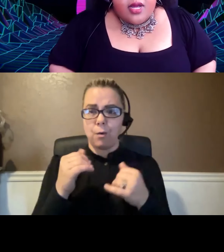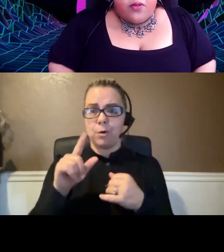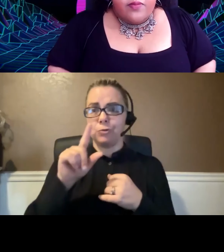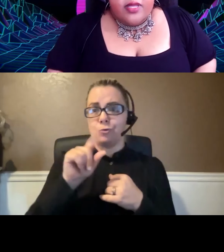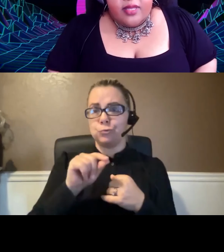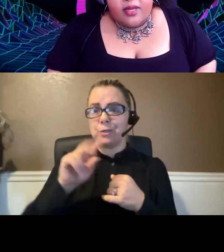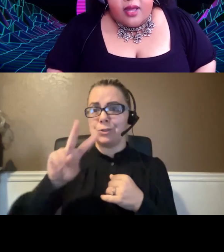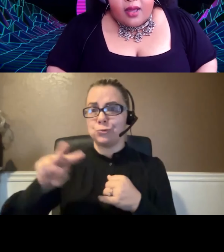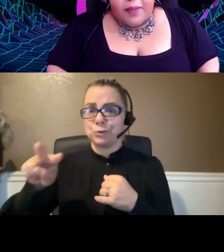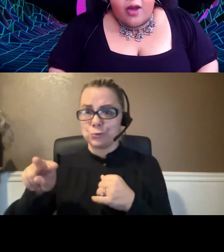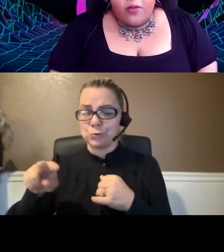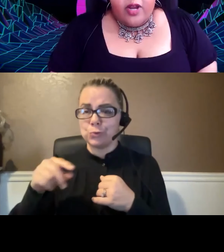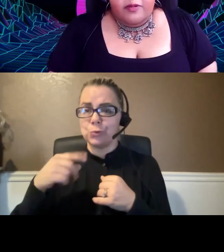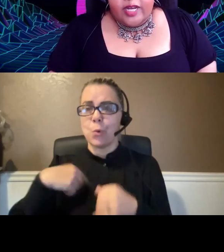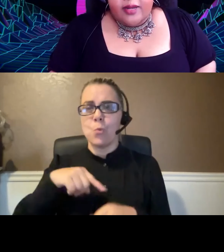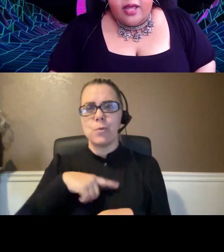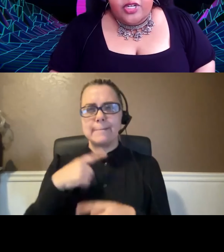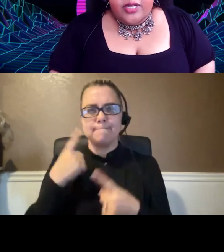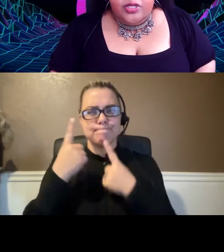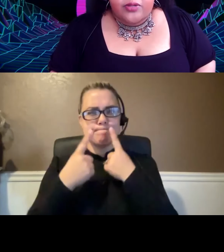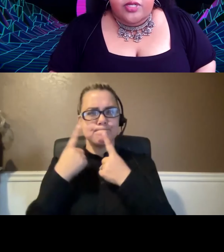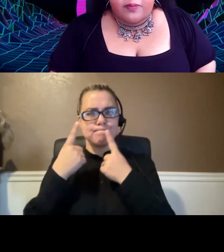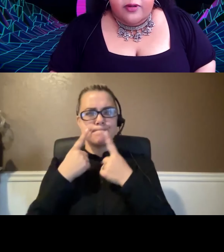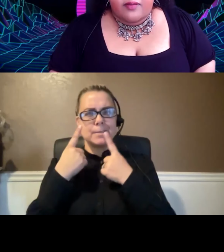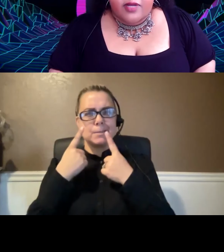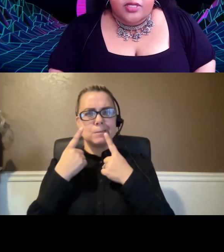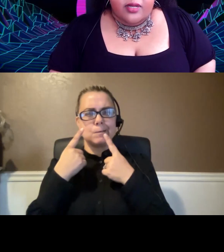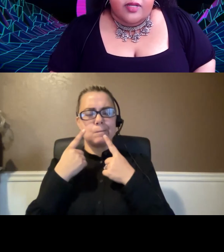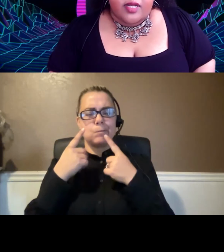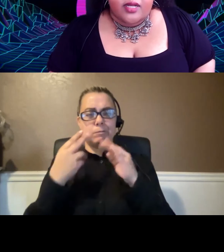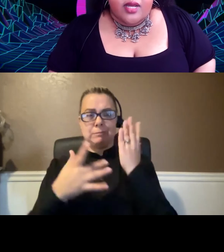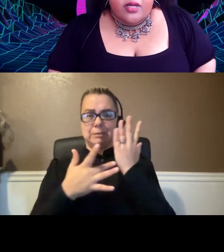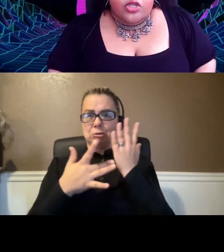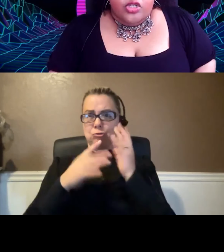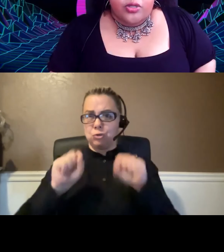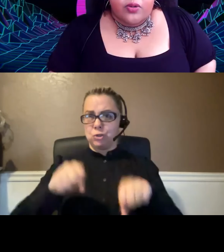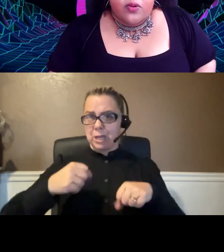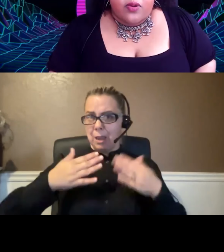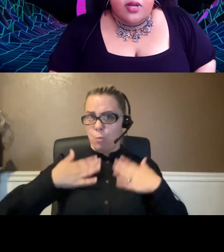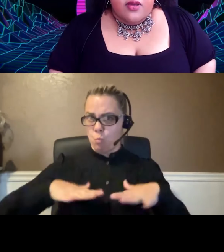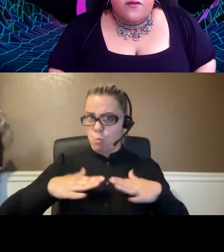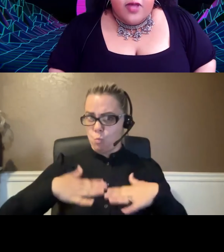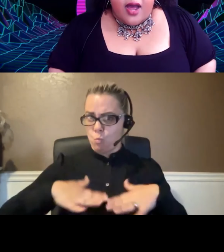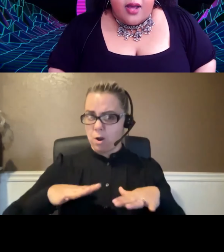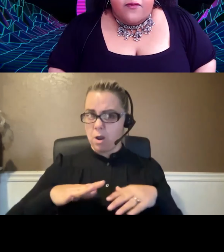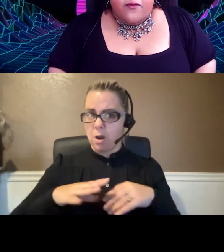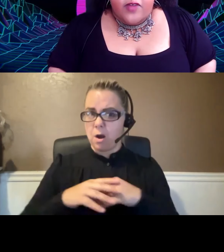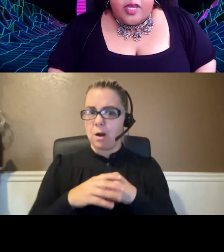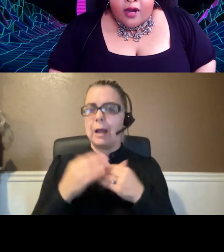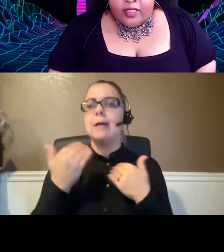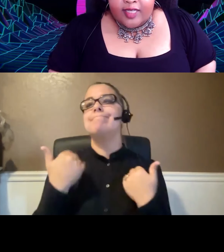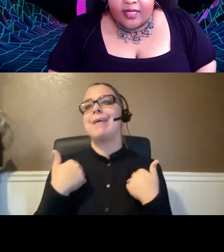when we think about wearable technology, it's usually pretty much limited to VR sets